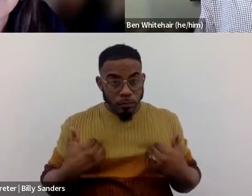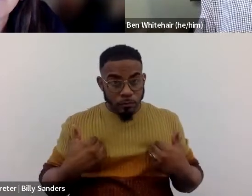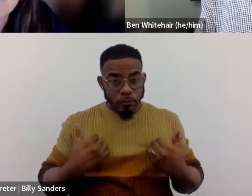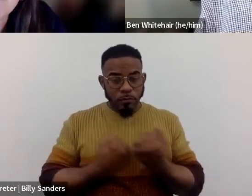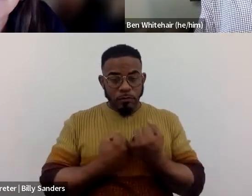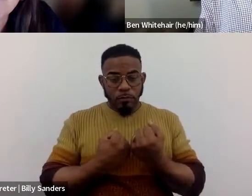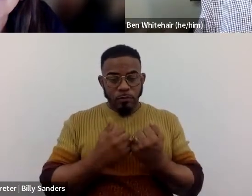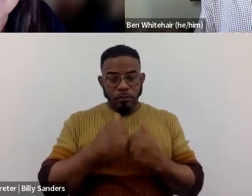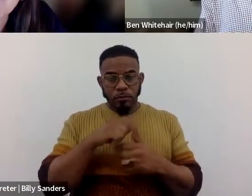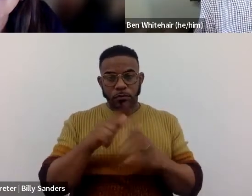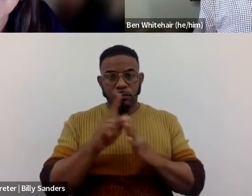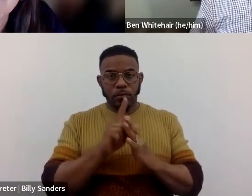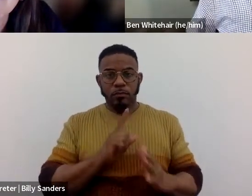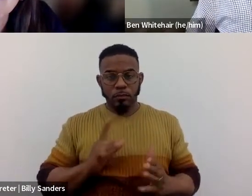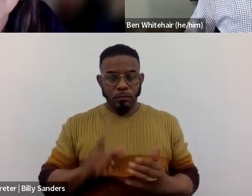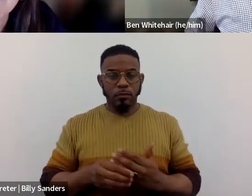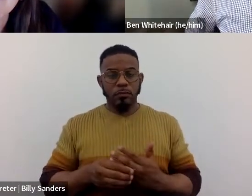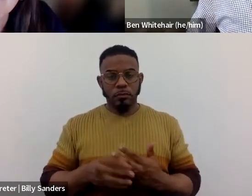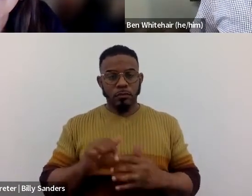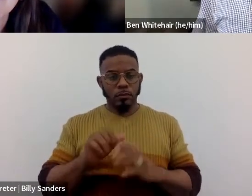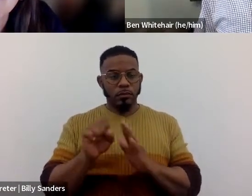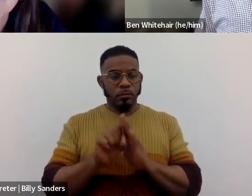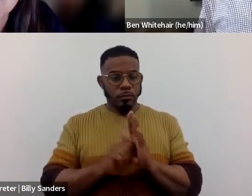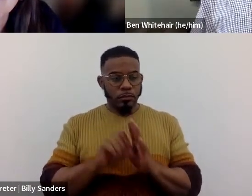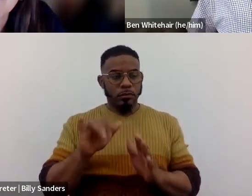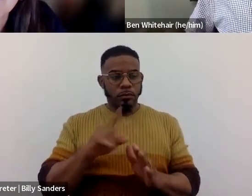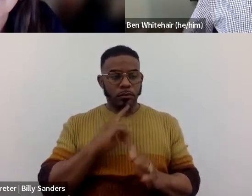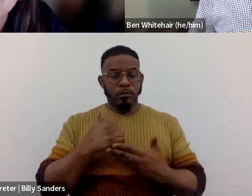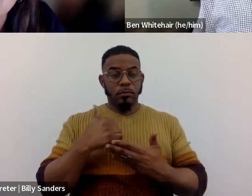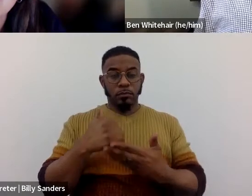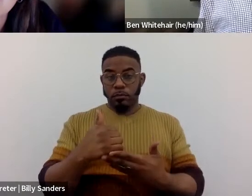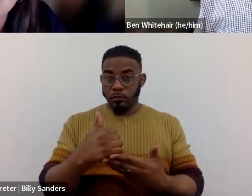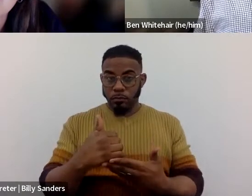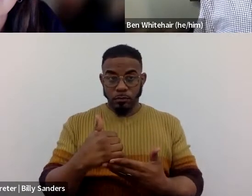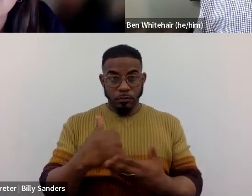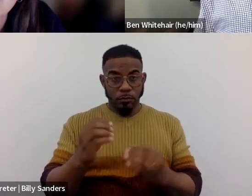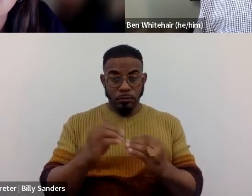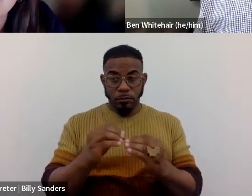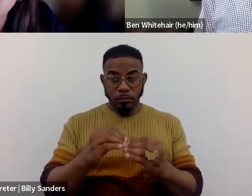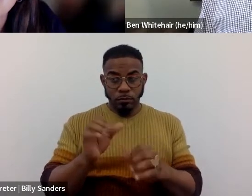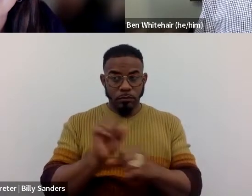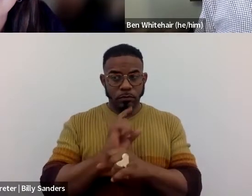with that legislation in the states that are helping and more work to be done.